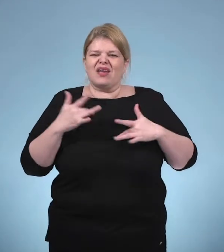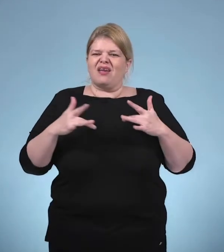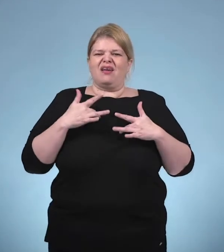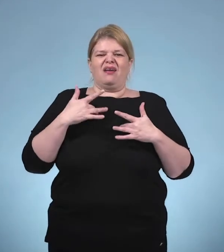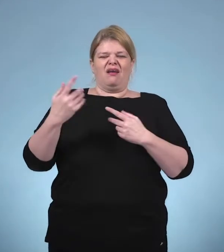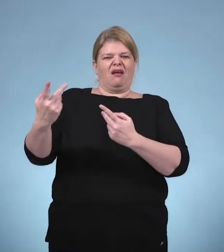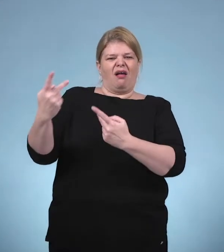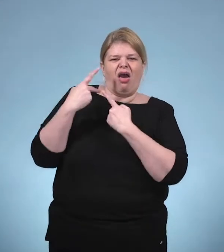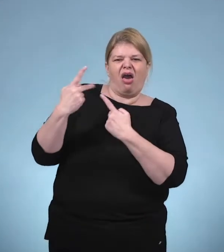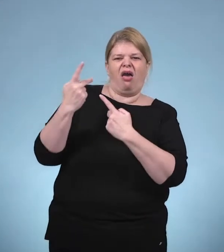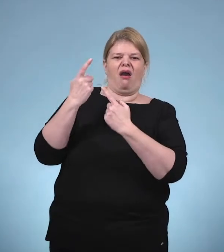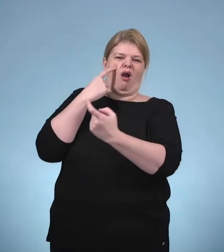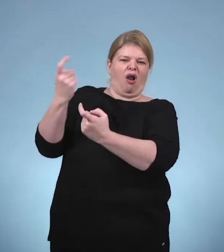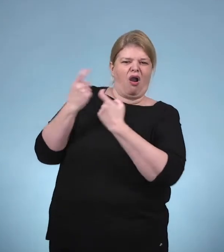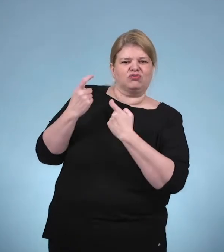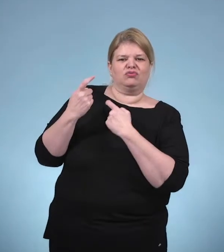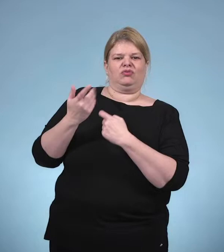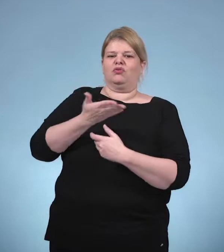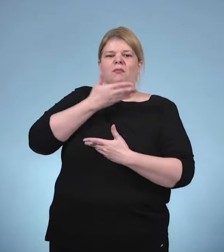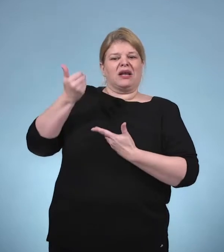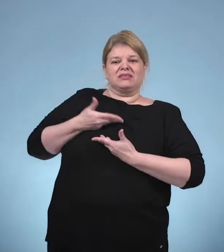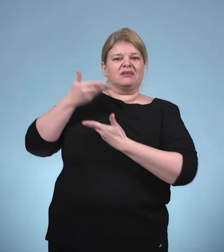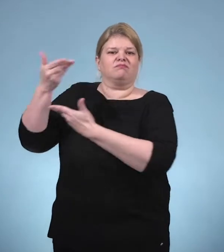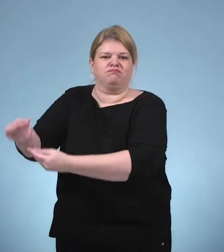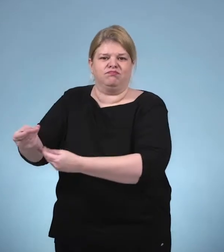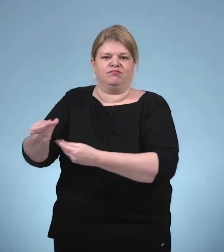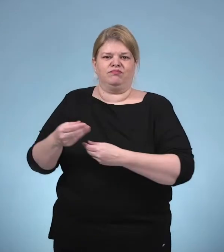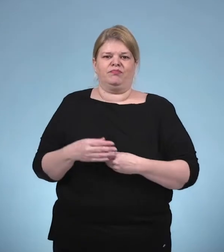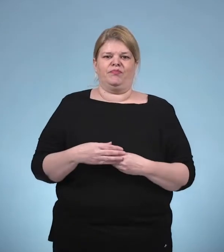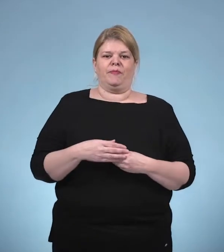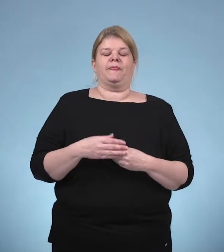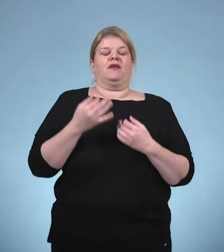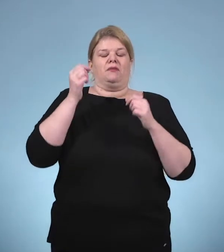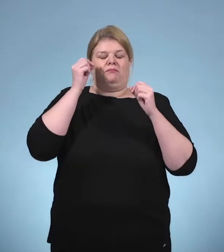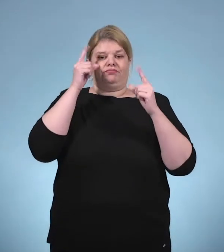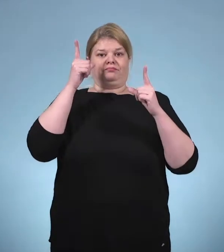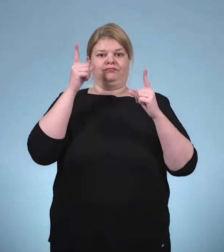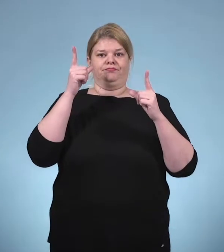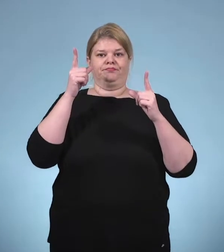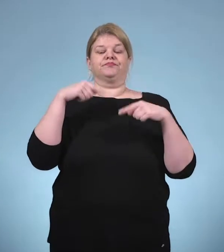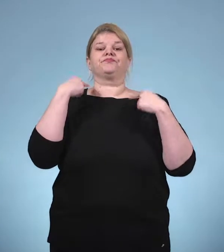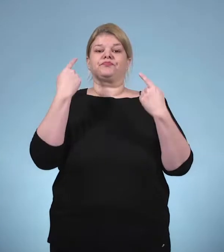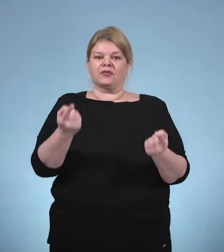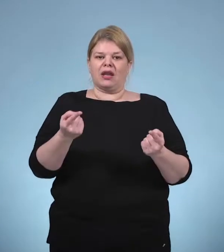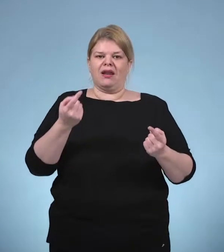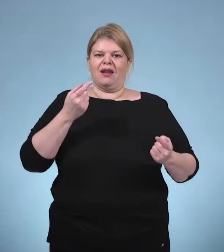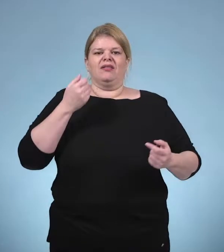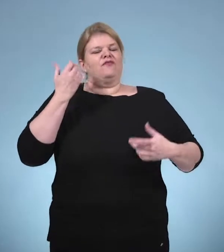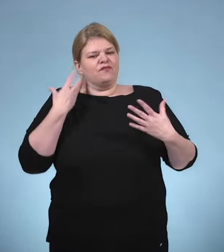For example, when someone is ignored, laughed at or not invited. After a few minutes, the participants can open their eyes again.